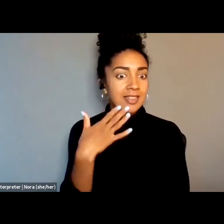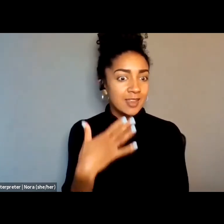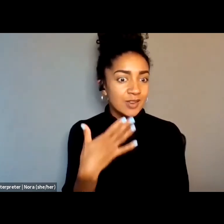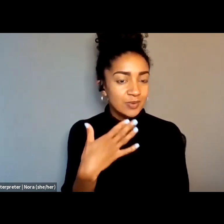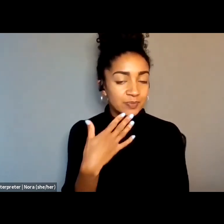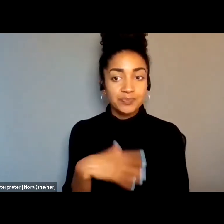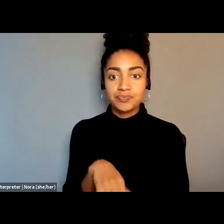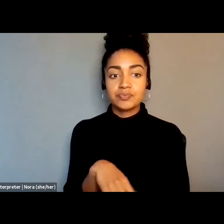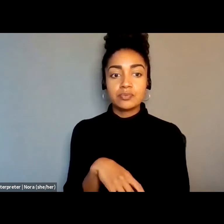Barbara